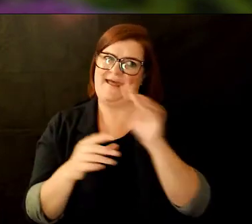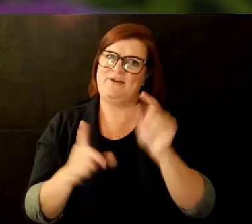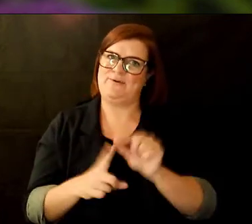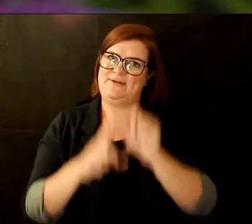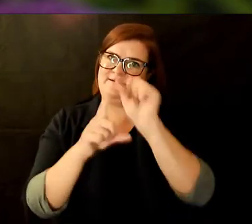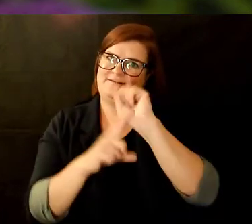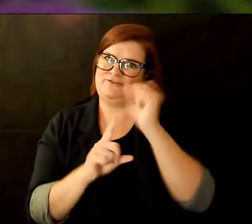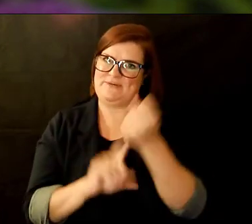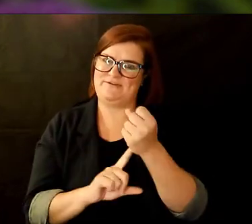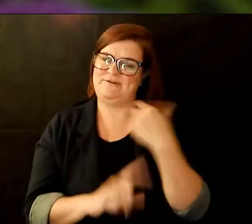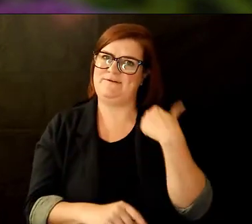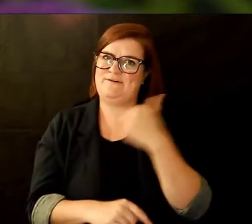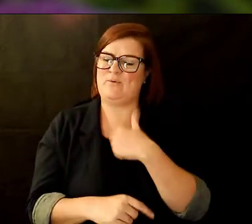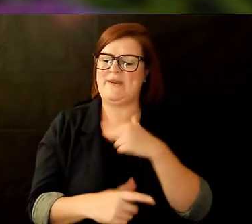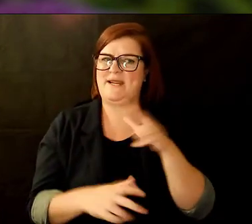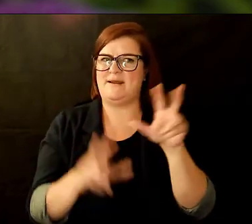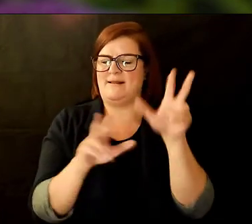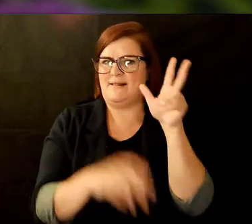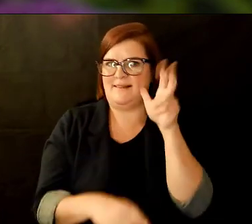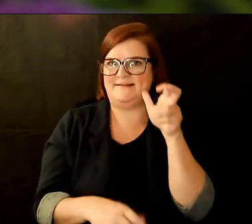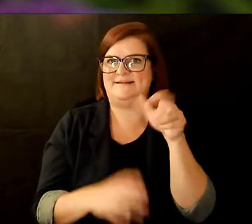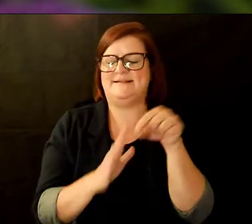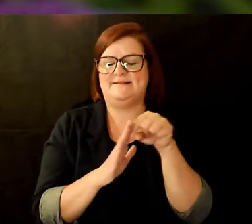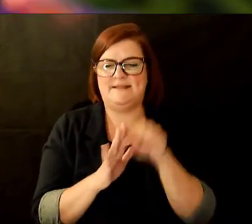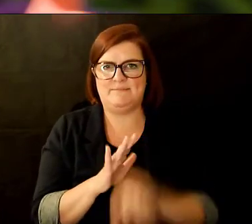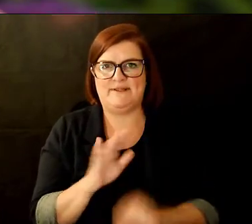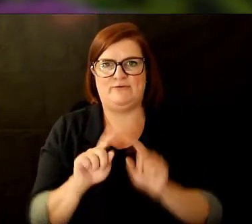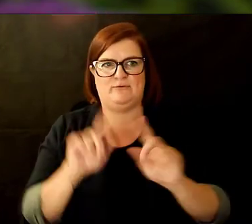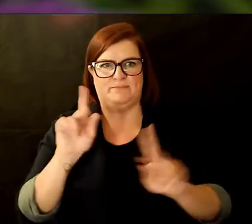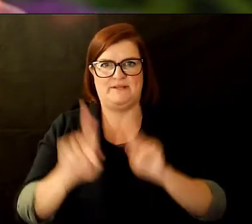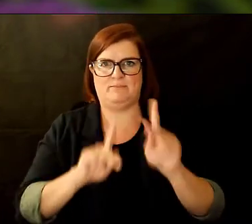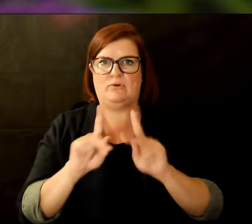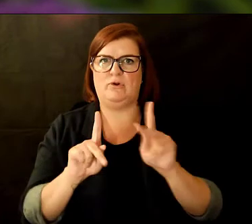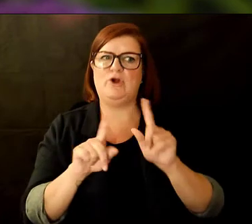So we listen deeply to people to co-create a pathway